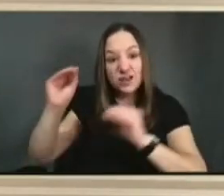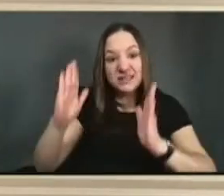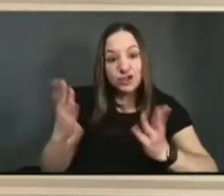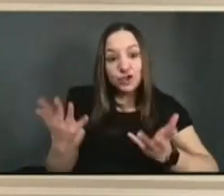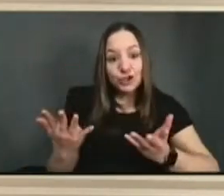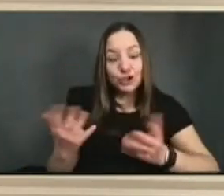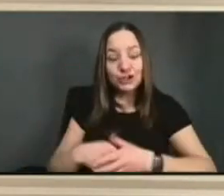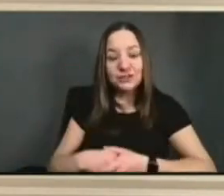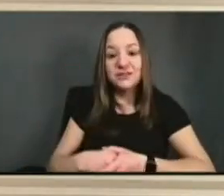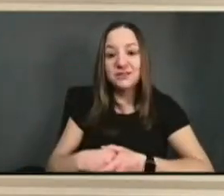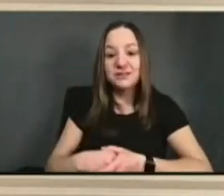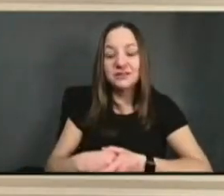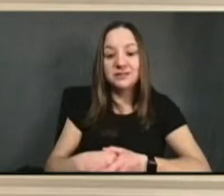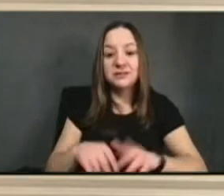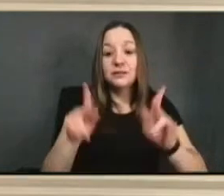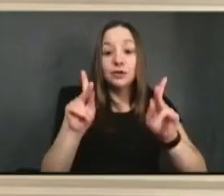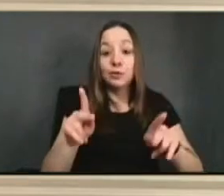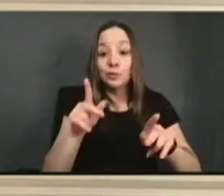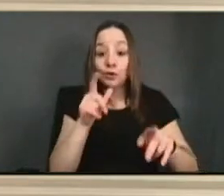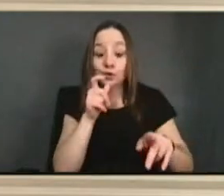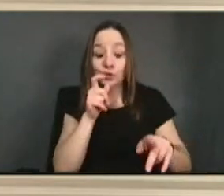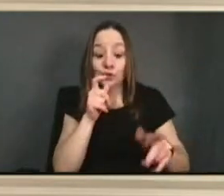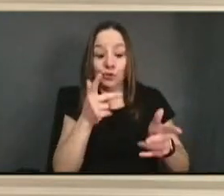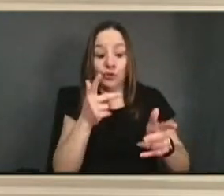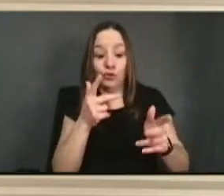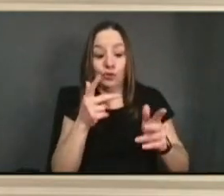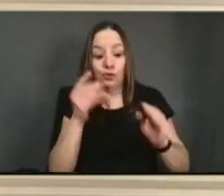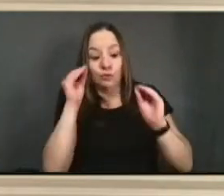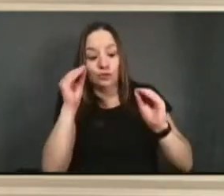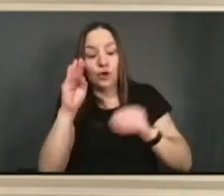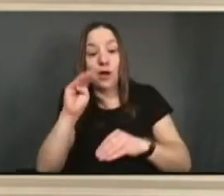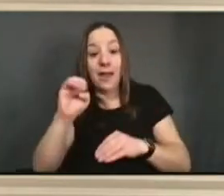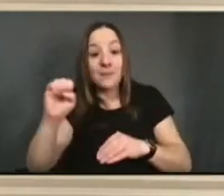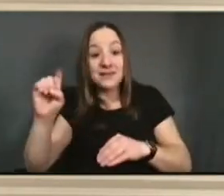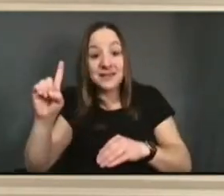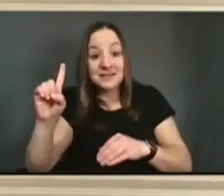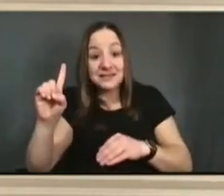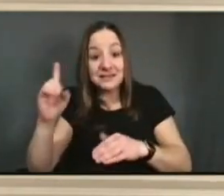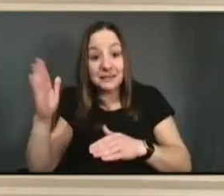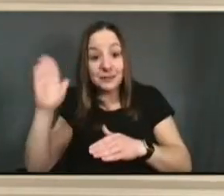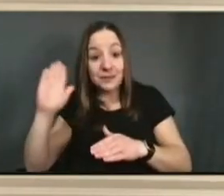That's a very nuanced person as a person whose mother taught at